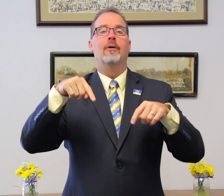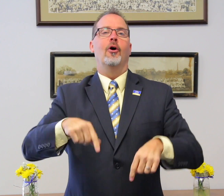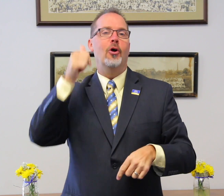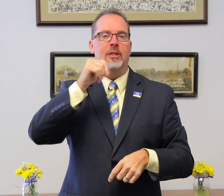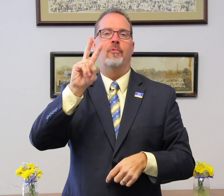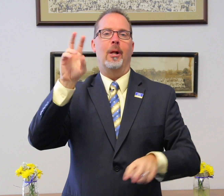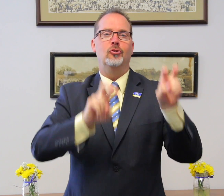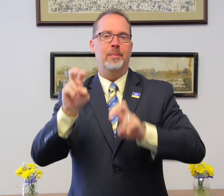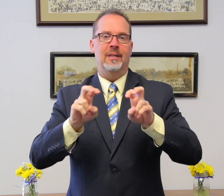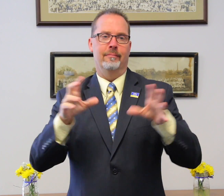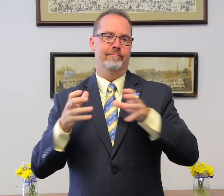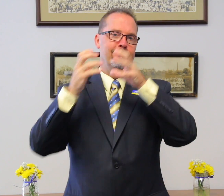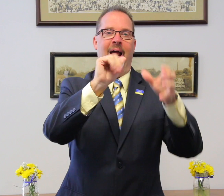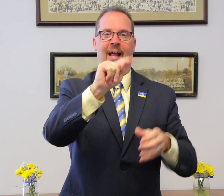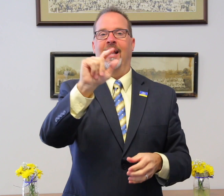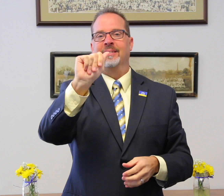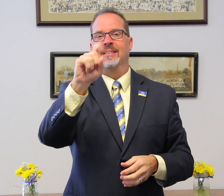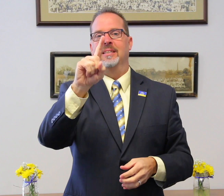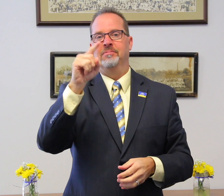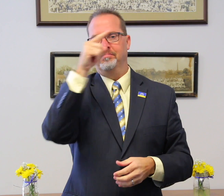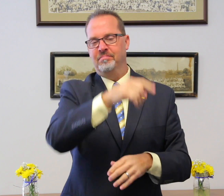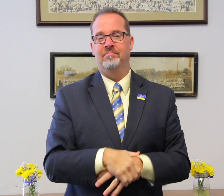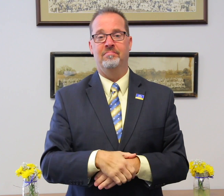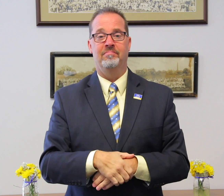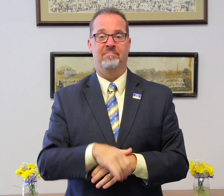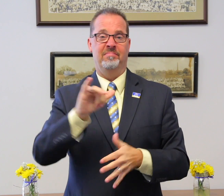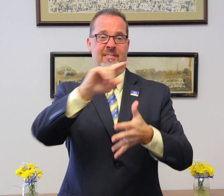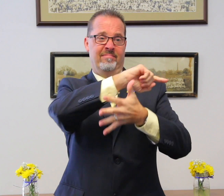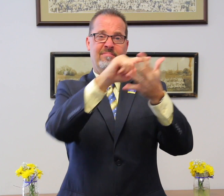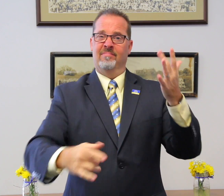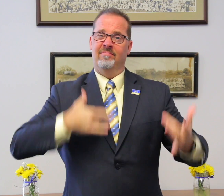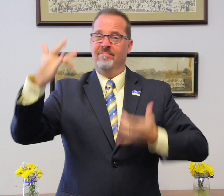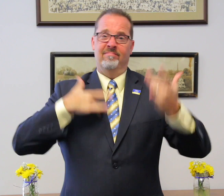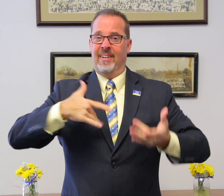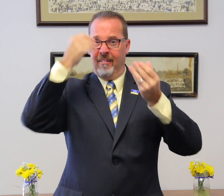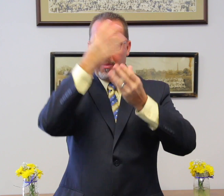have the girls’ volleyball tournament at ASD. As you can see there are a lot of